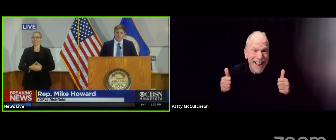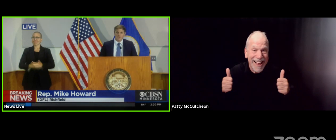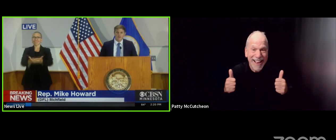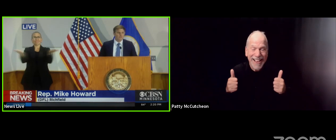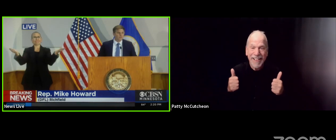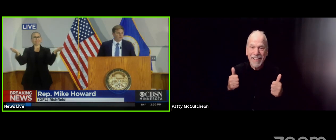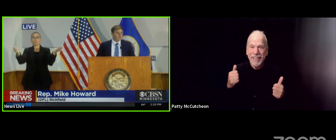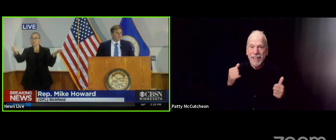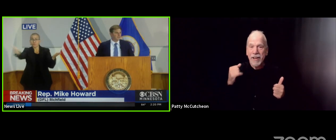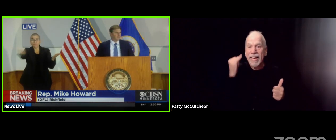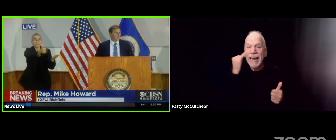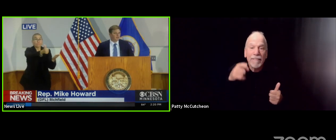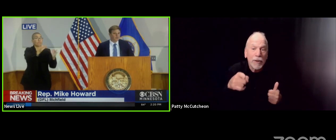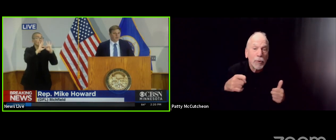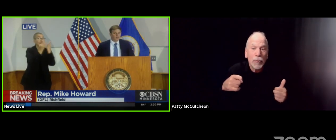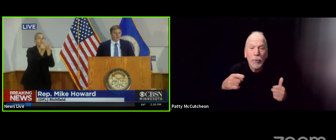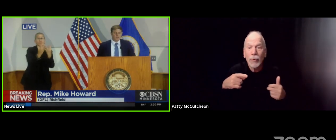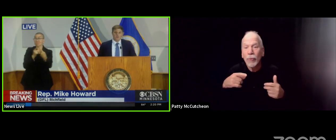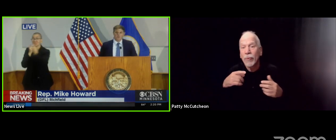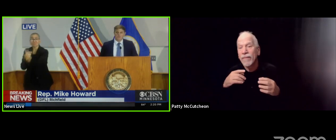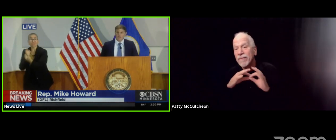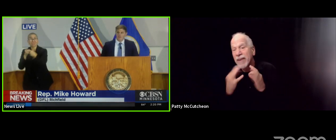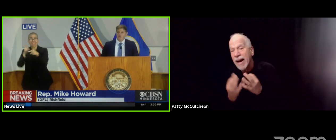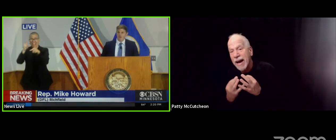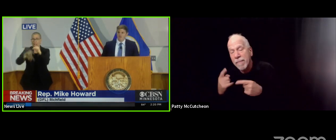CANNOT AFFORD THE INSULIN THEY NEED, THEY CAN GO TO MNINSULIN.